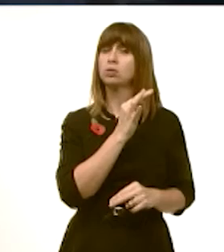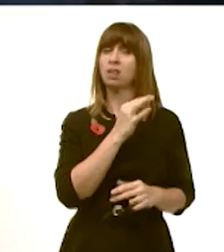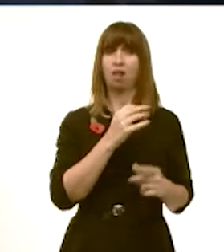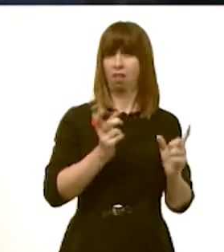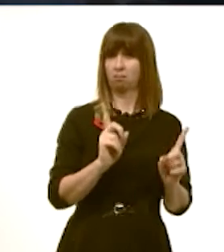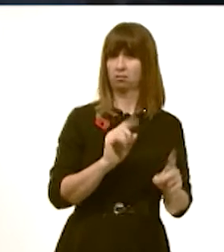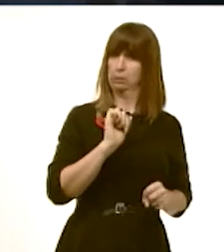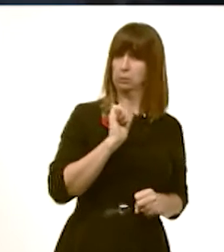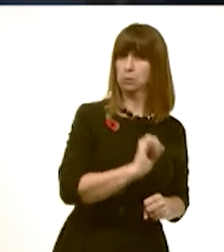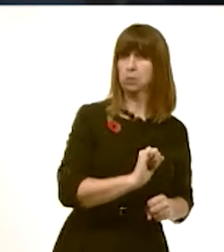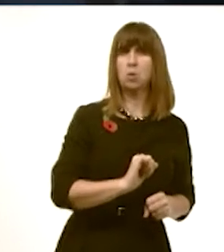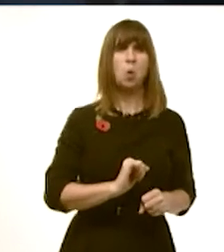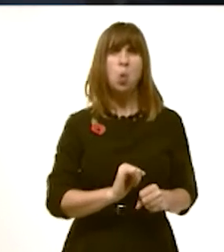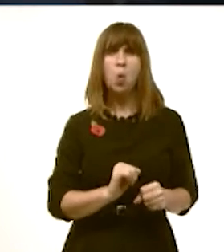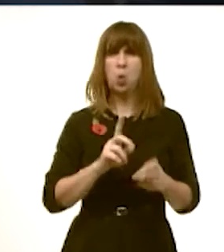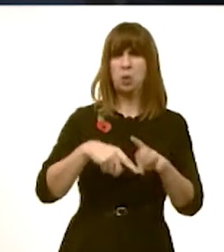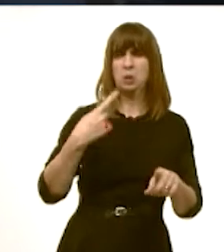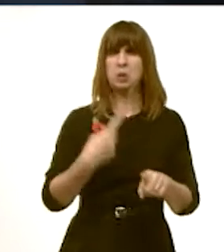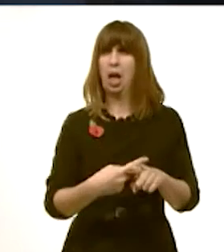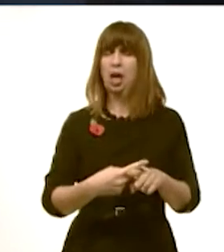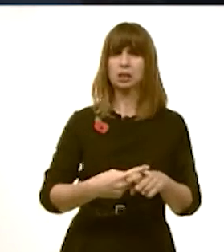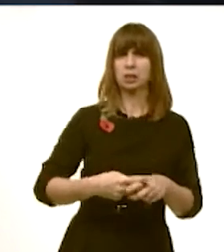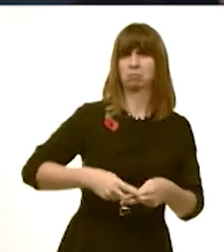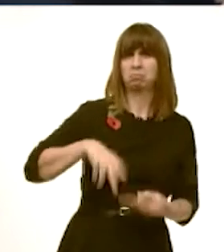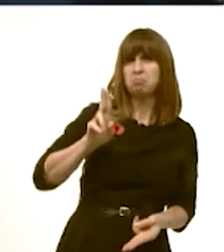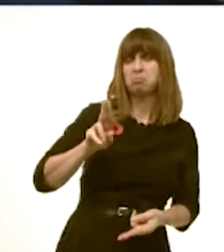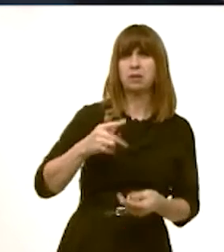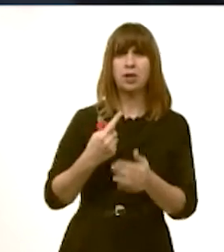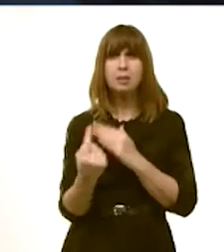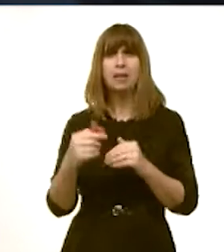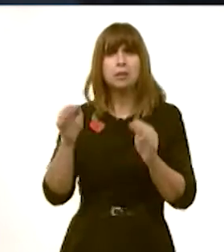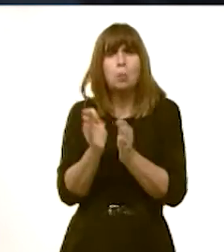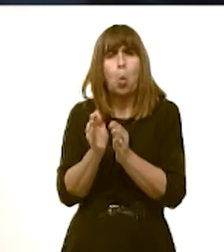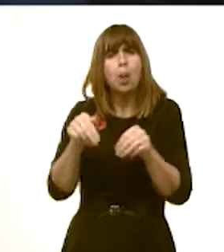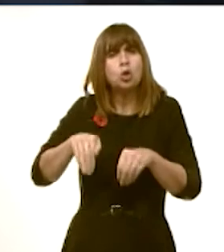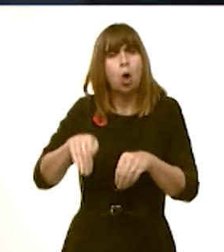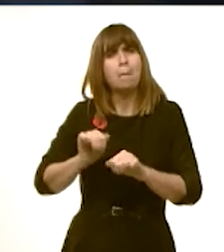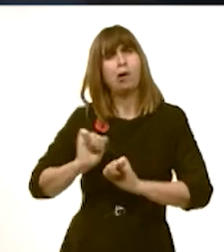pursuing business rates arrears from independent traders, and particularly not using the hardship